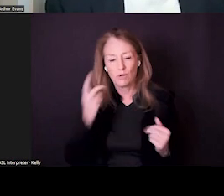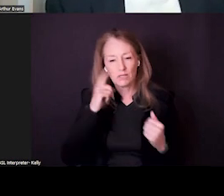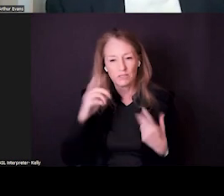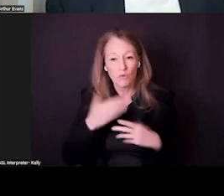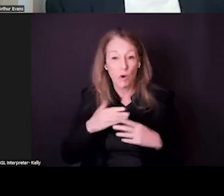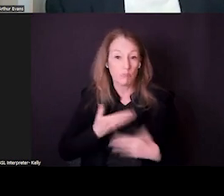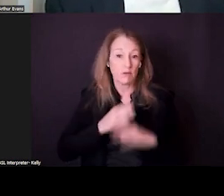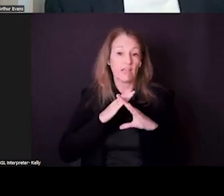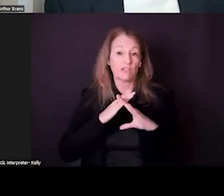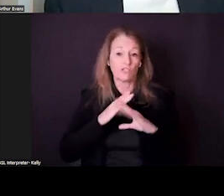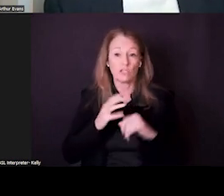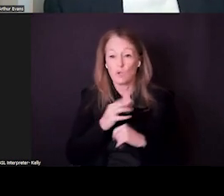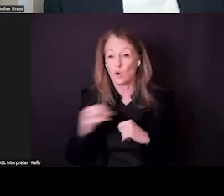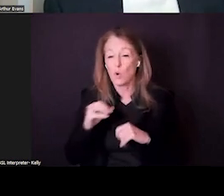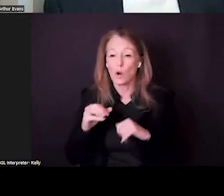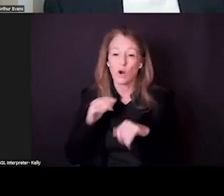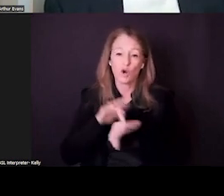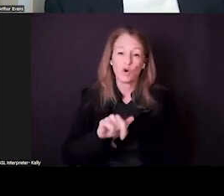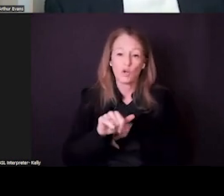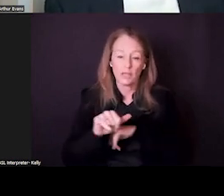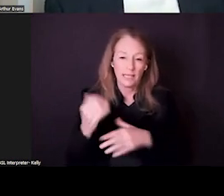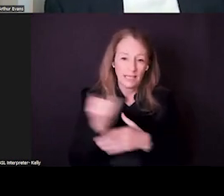ARE PUTTING ALL OF OUR DOLLARS UP HERE AND MOST OF THOSE DOLLARS